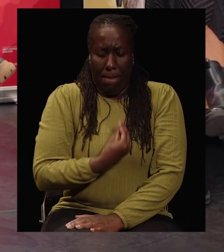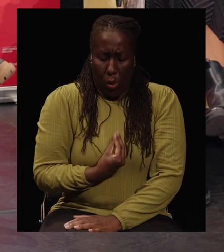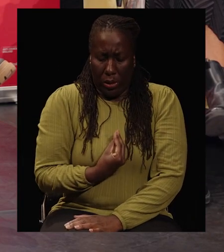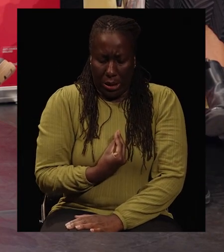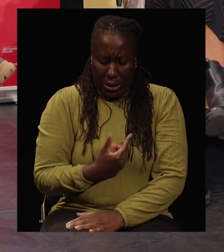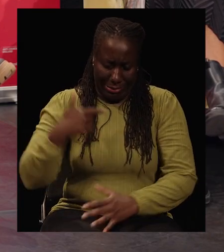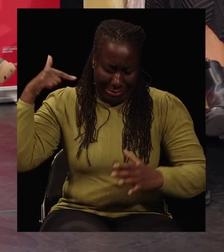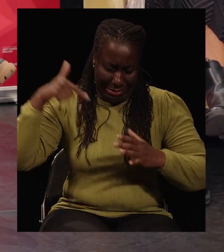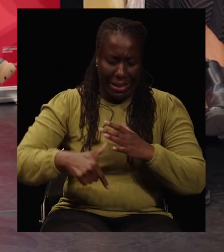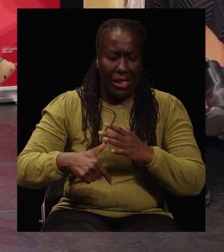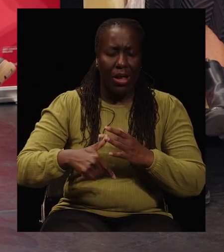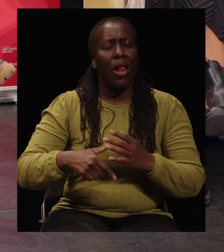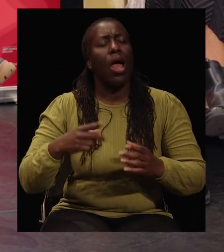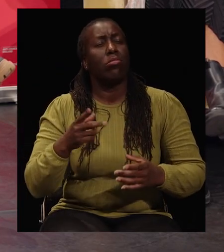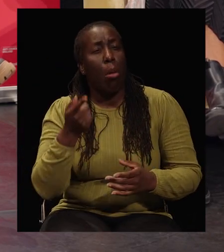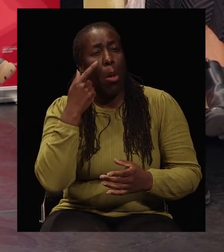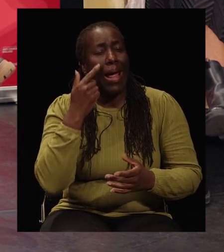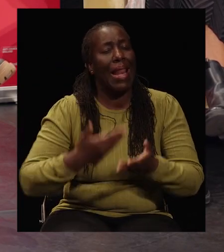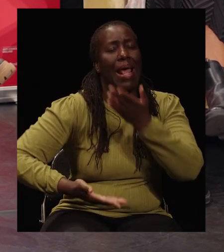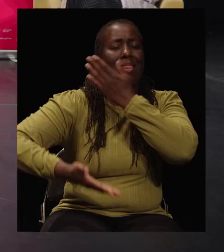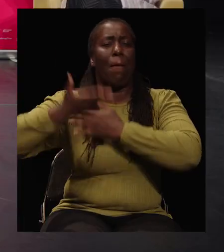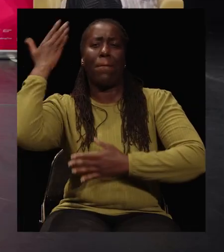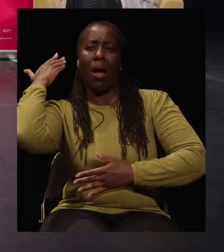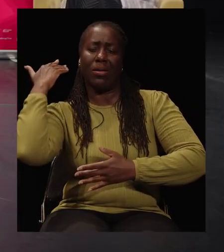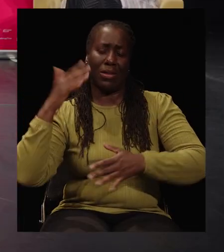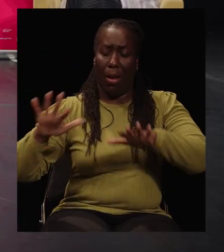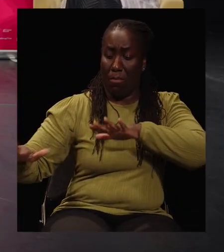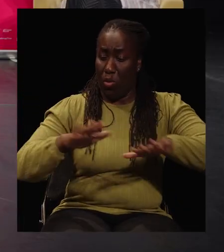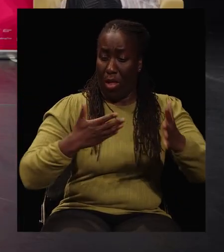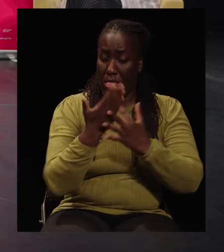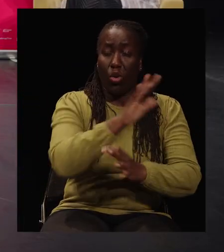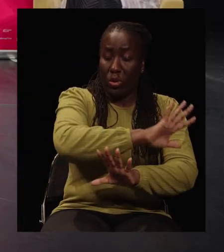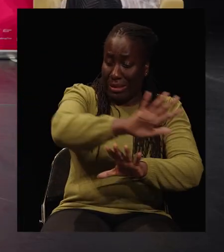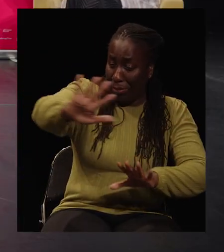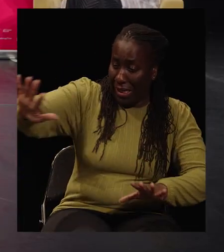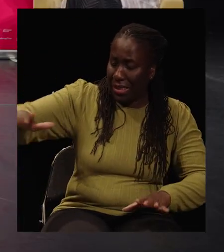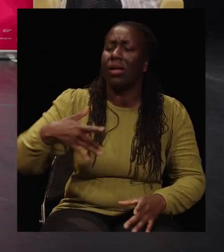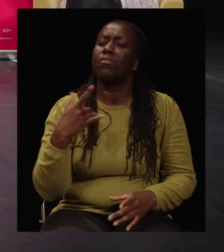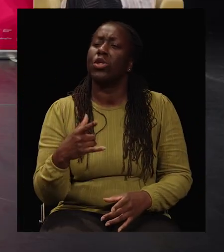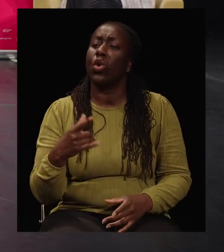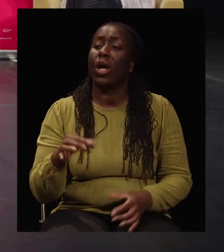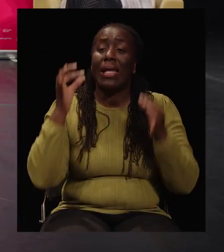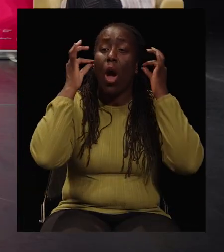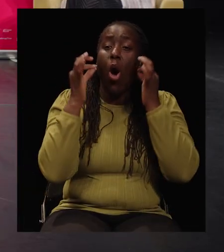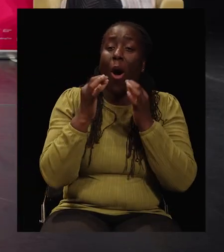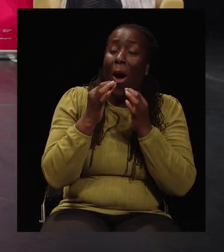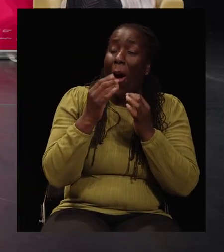of the past through moving in space. Let's bring in your, I was about say, let's bring in your podcast in crime, partner in crime. Partner in crime.